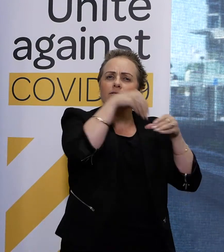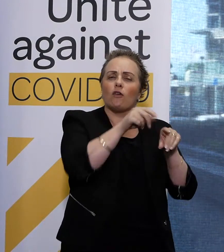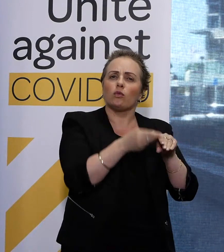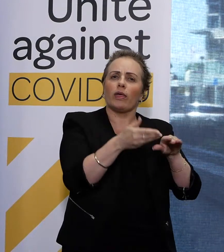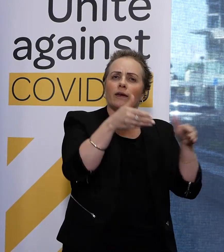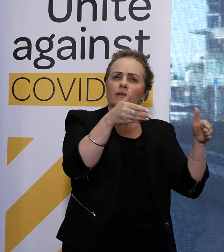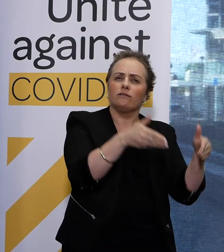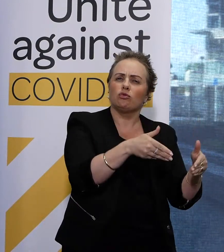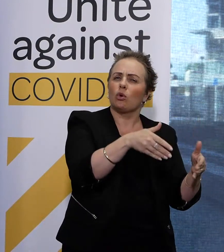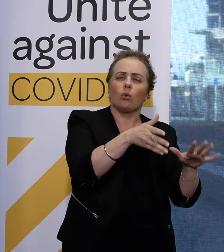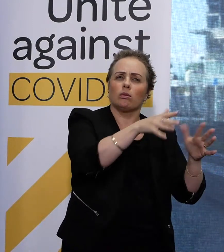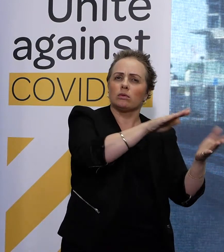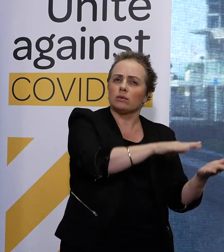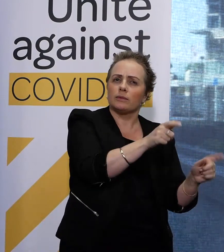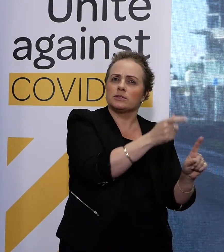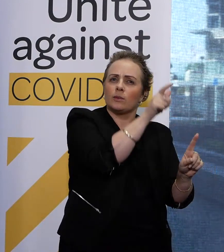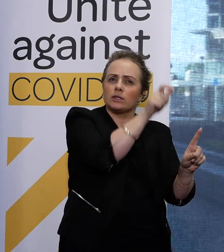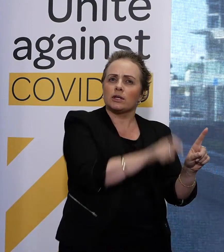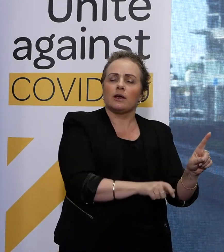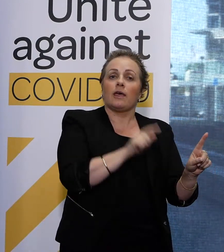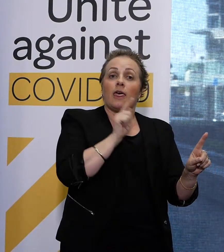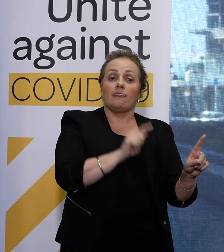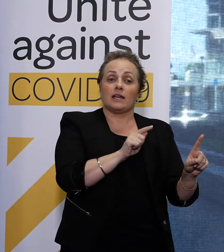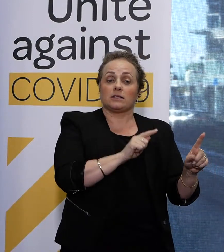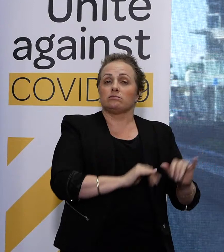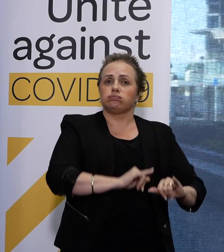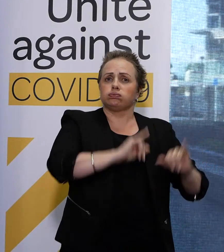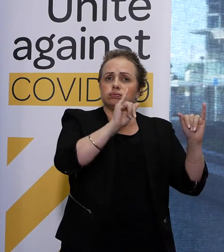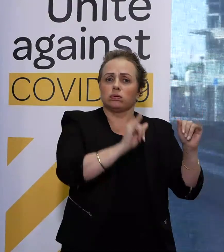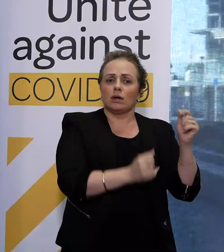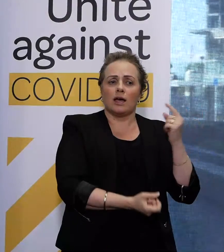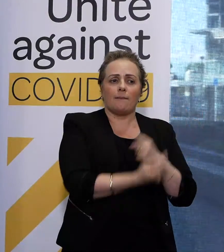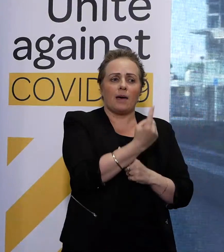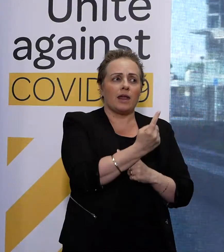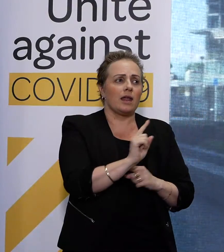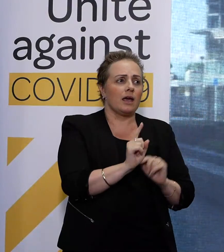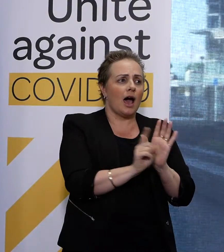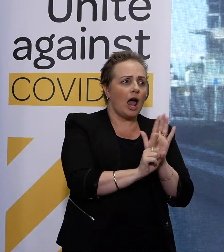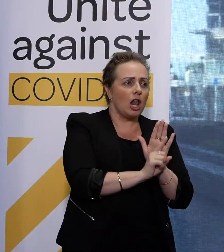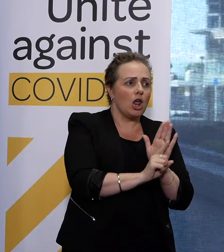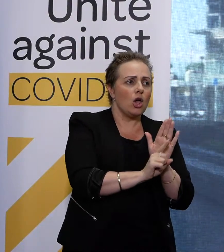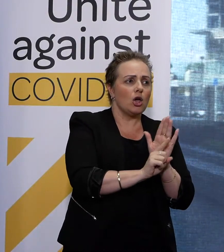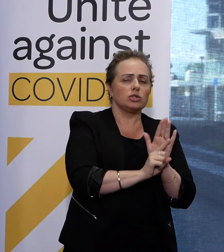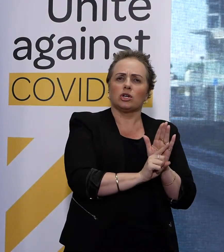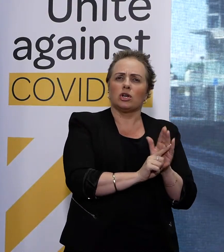there haven't been many new cases subcluster recently.